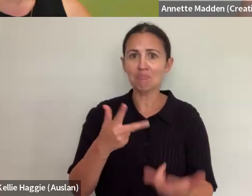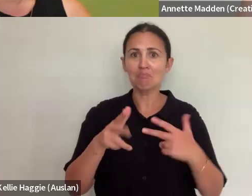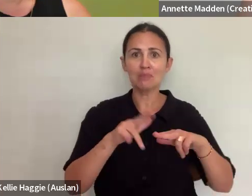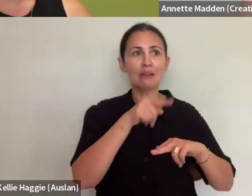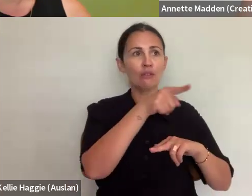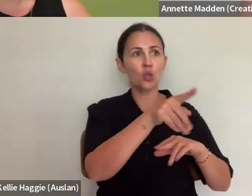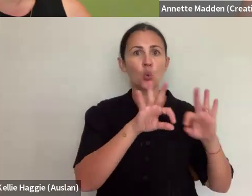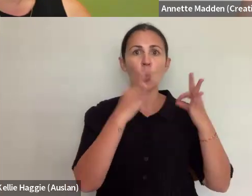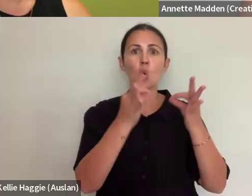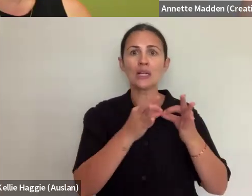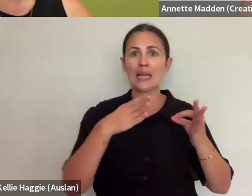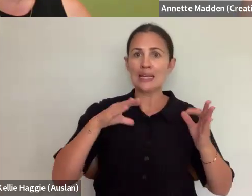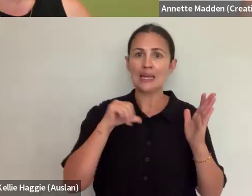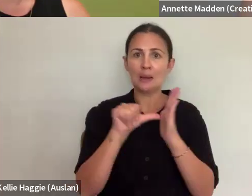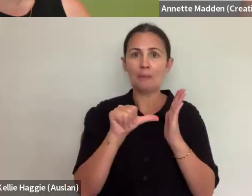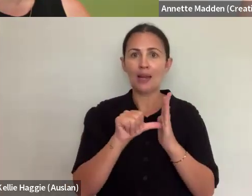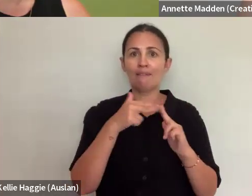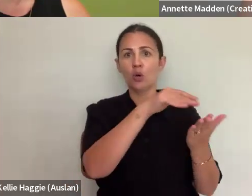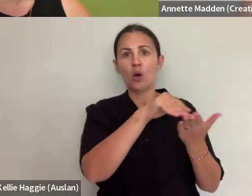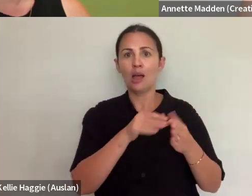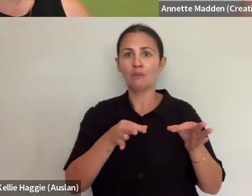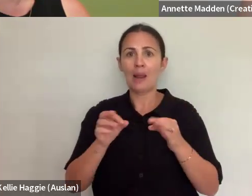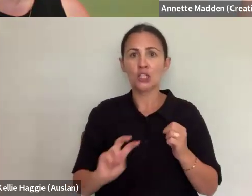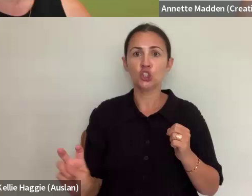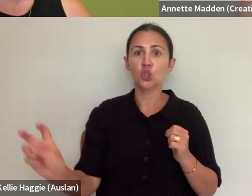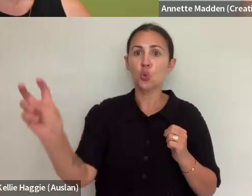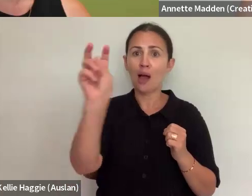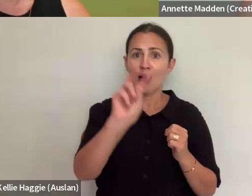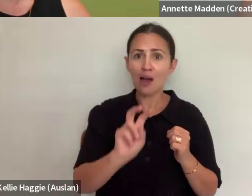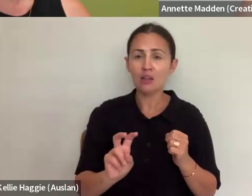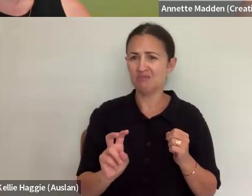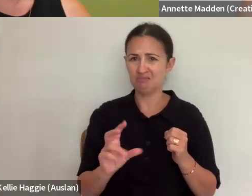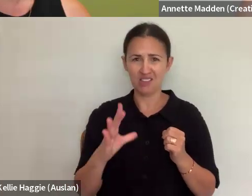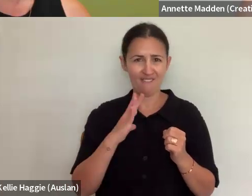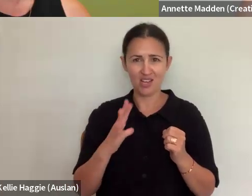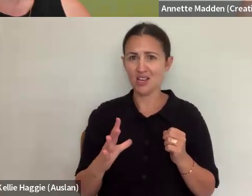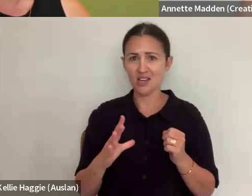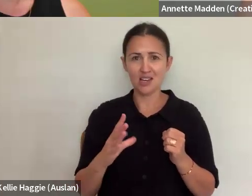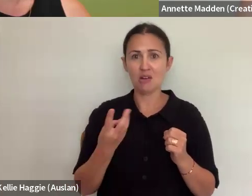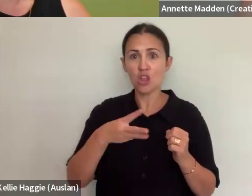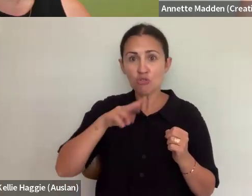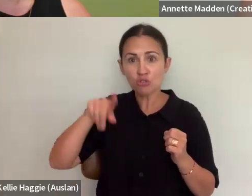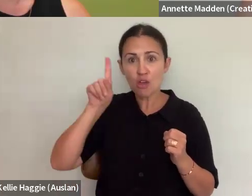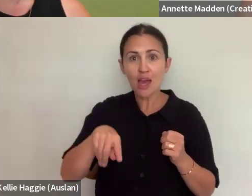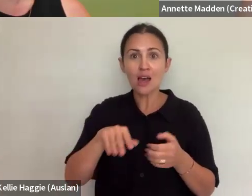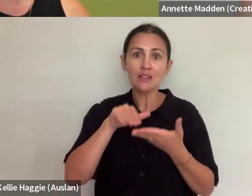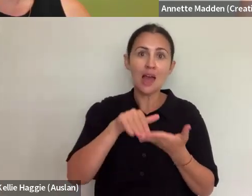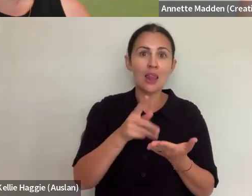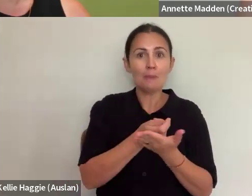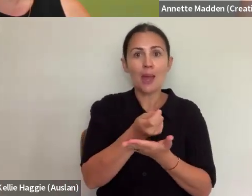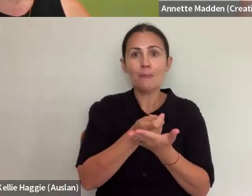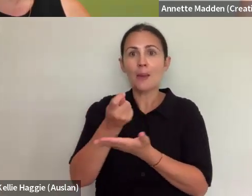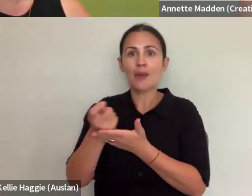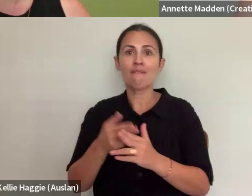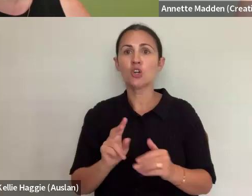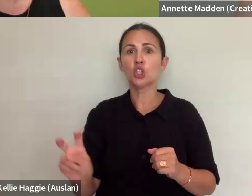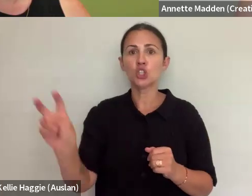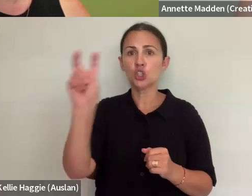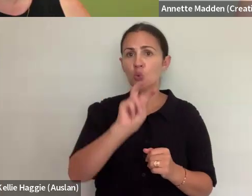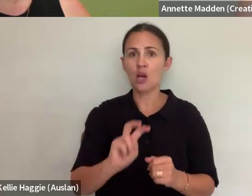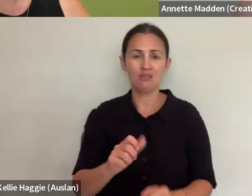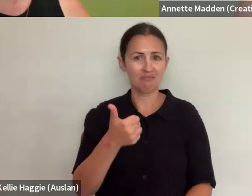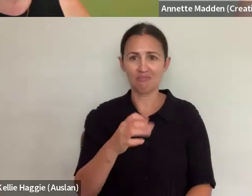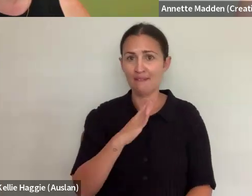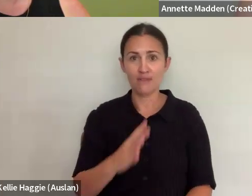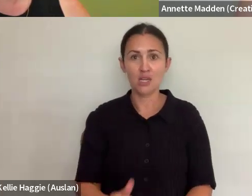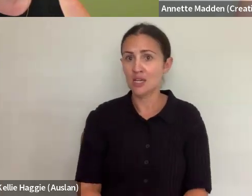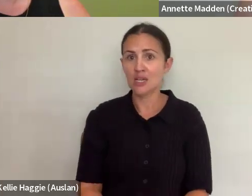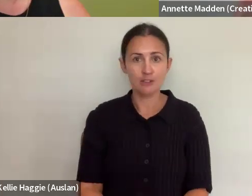other costs?